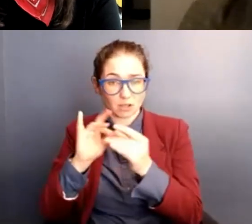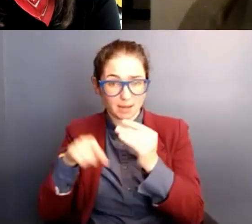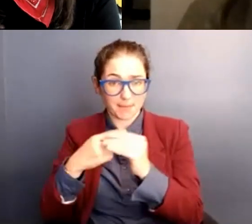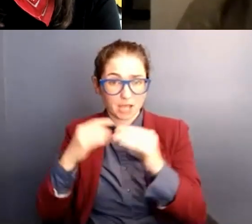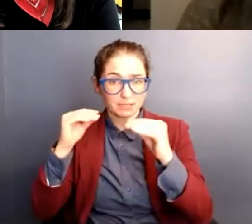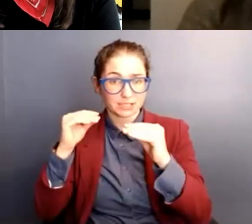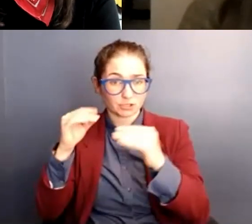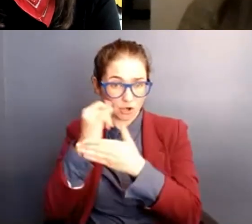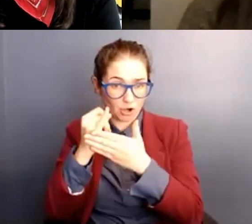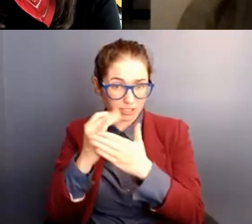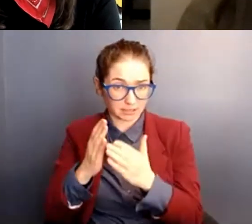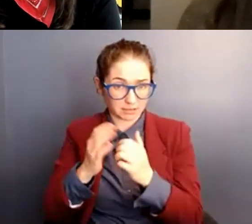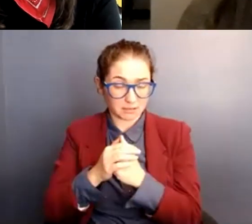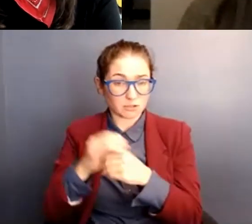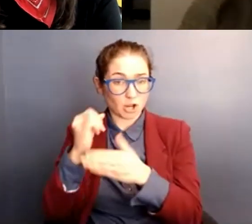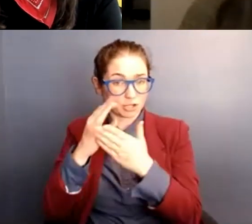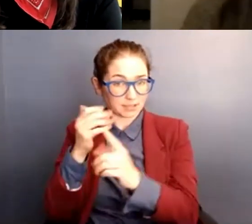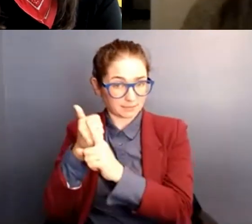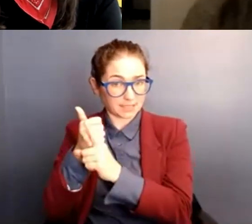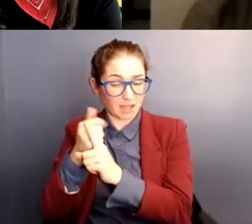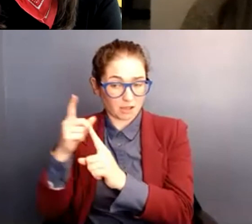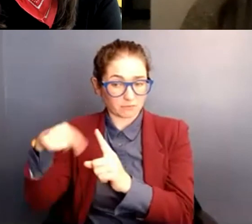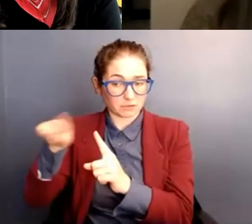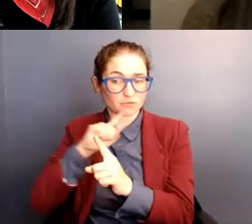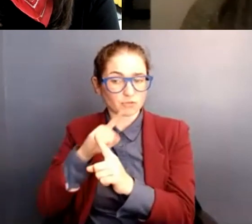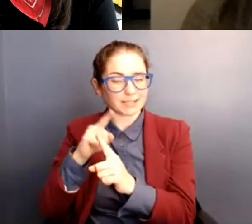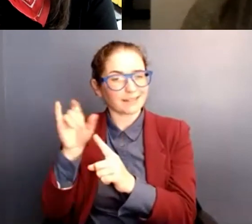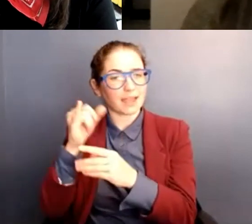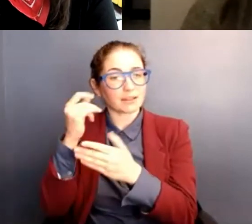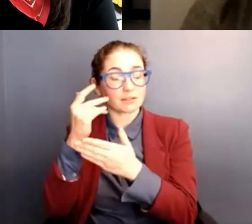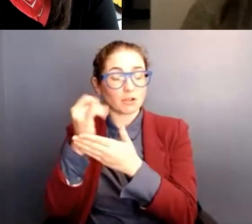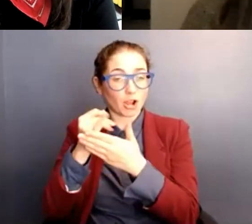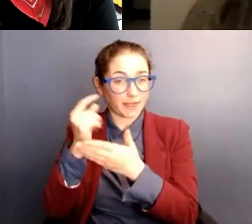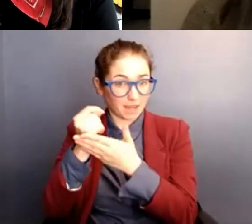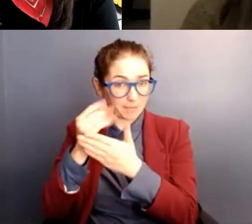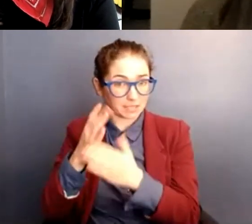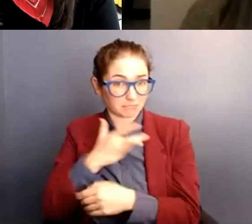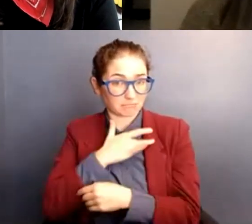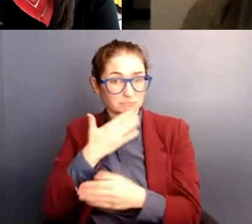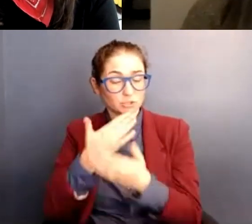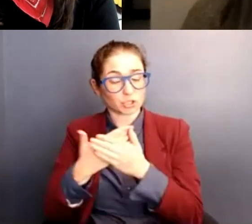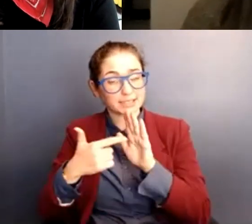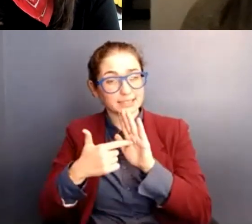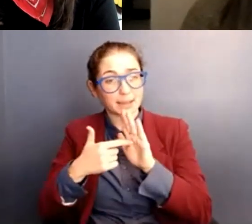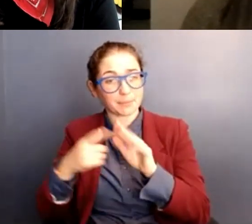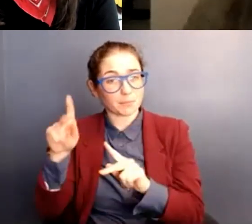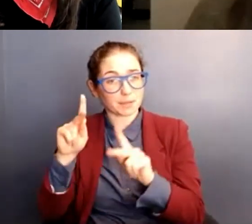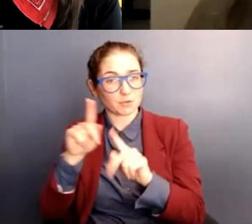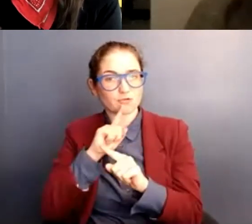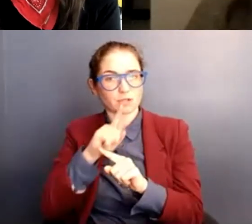themselves, I think art therapists usually are good examples of people that are usually really good at working with different